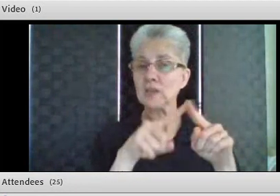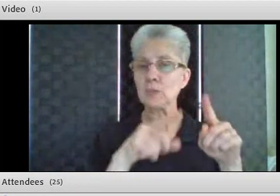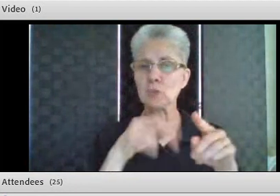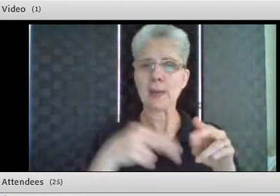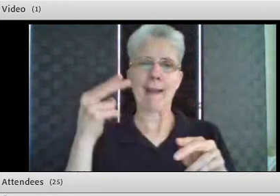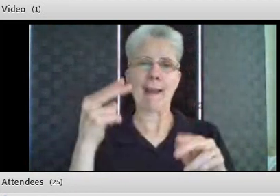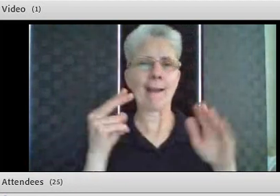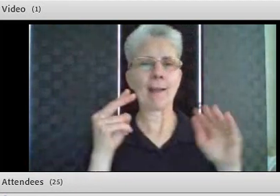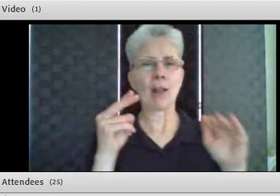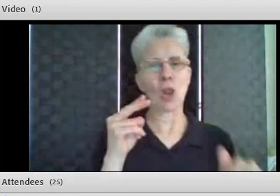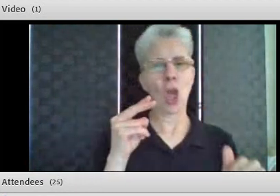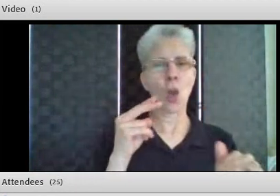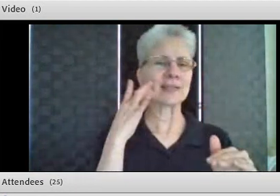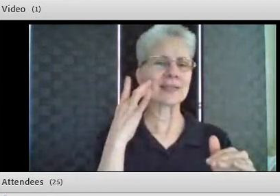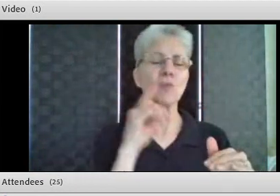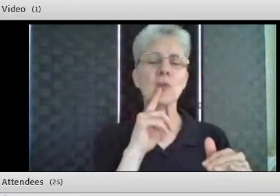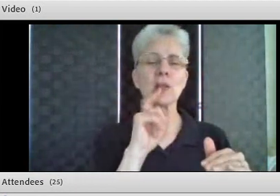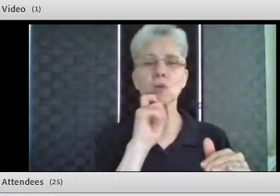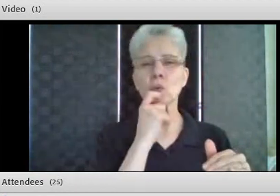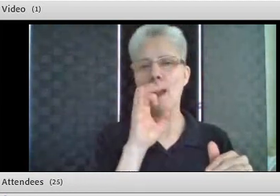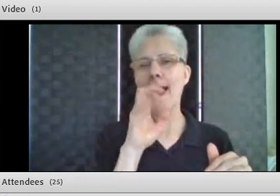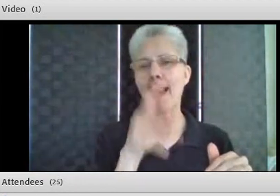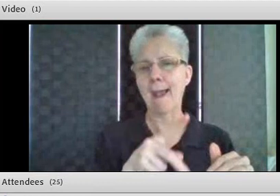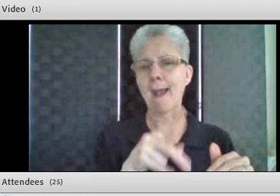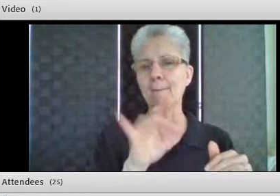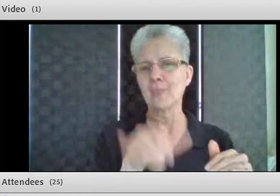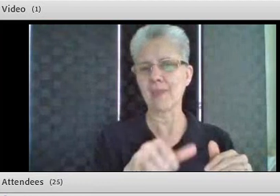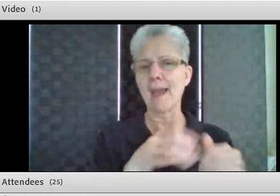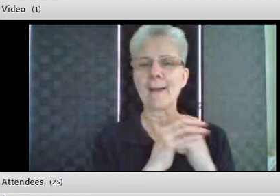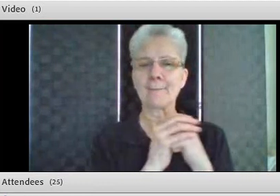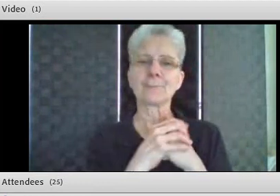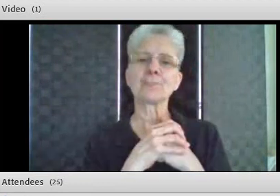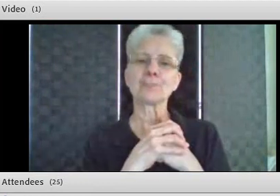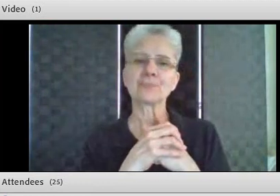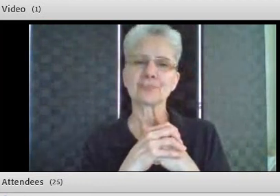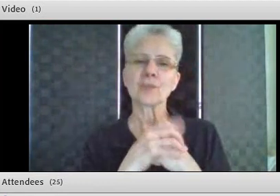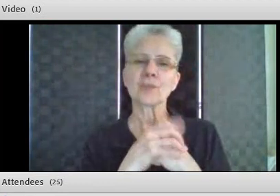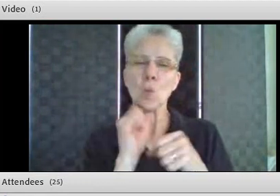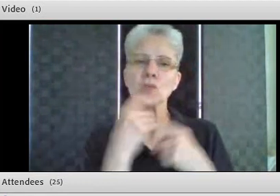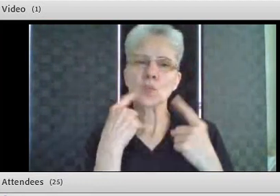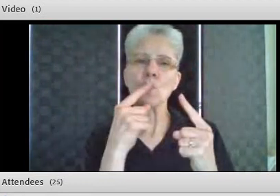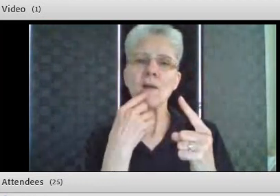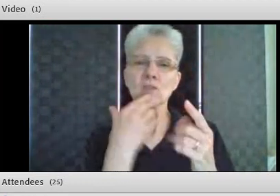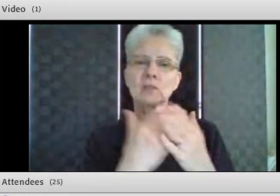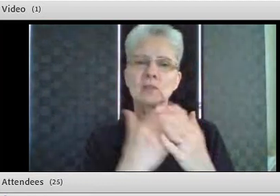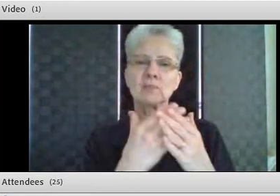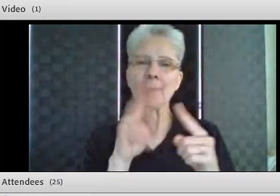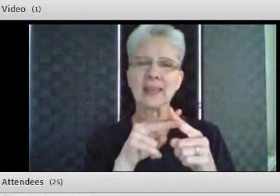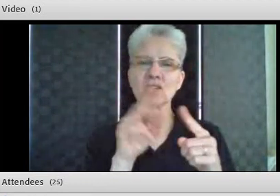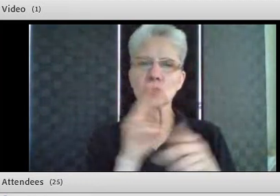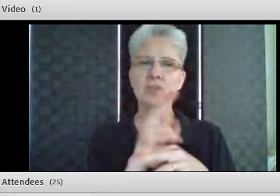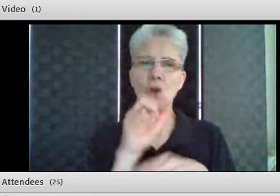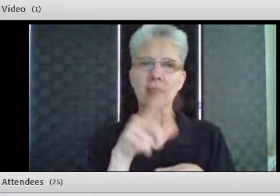It shows you exactly what the frequency is, and it'll show them the difference visibly between a higher and lower-pitch sound. It's a really cool app.